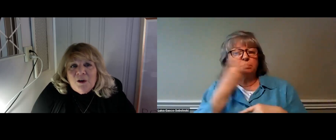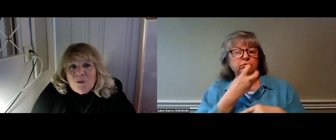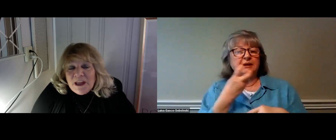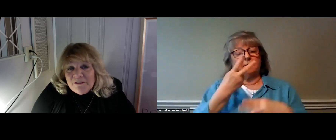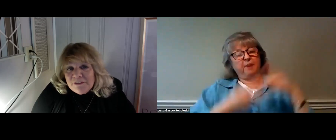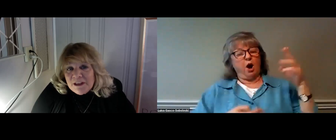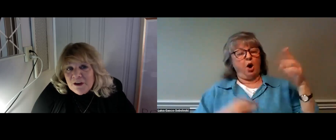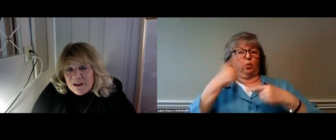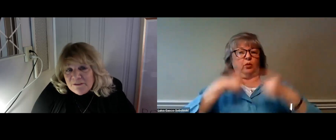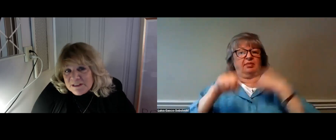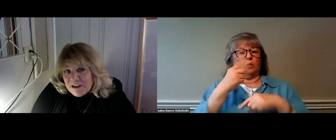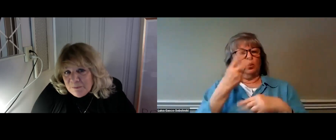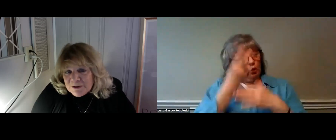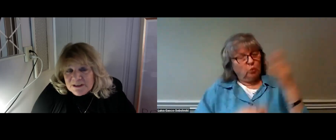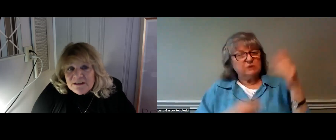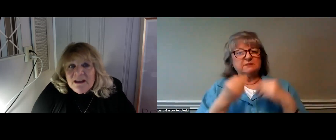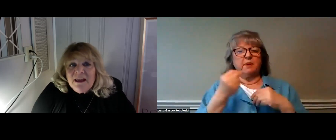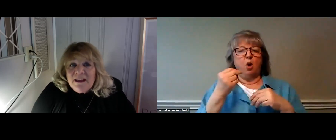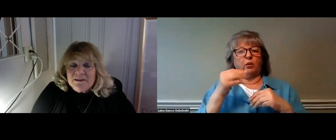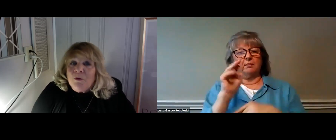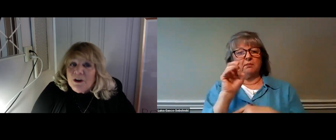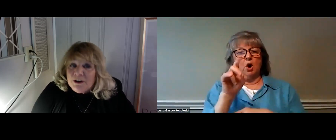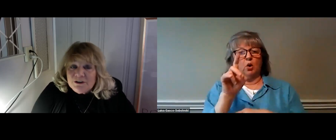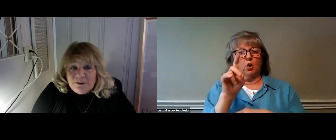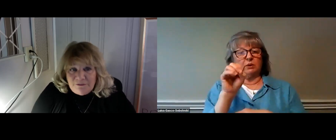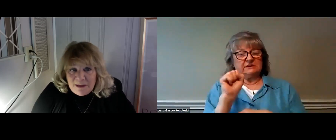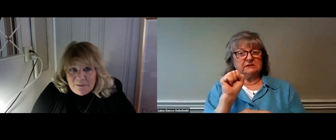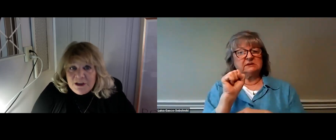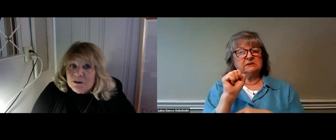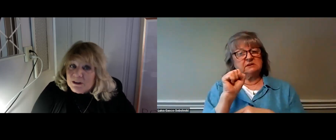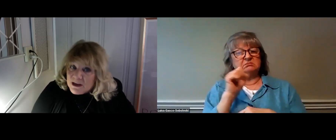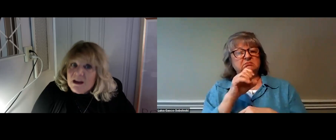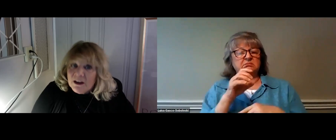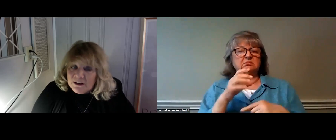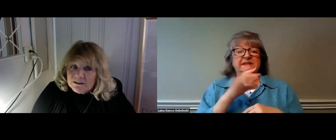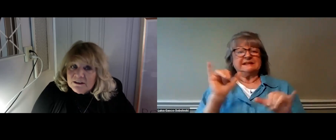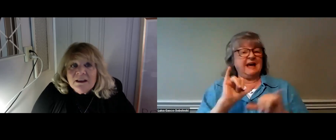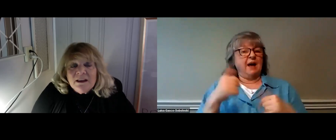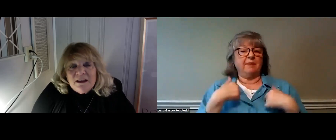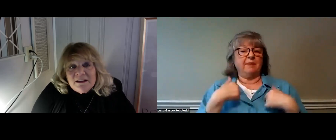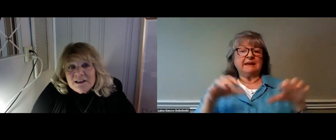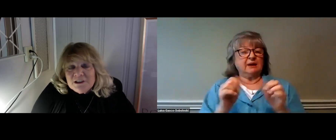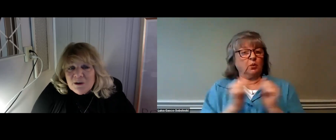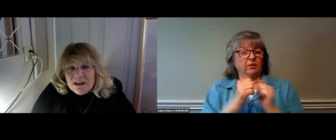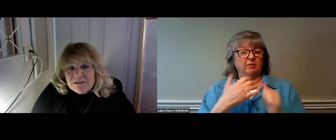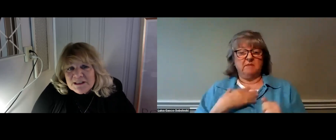If a deaf person is born to a family who can hear, they don't have the same